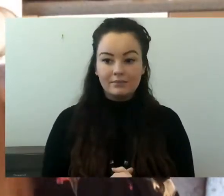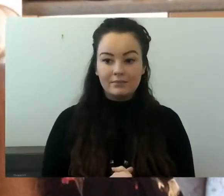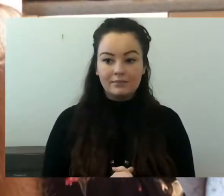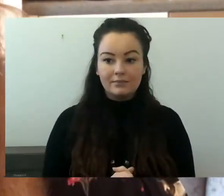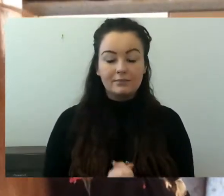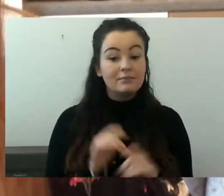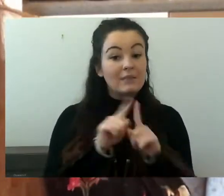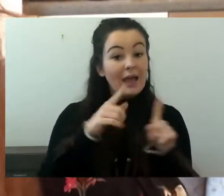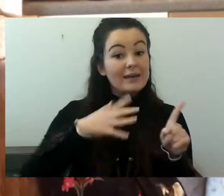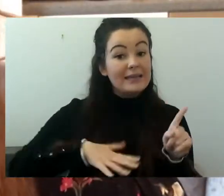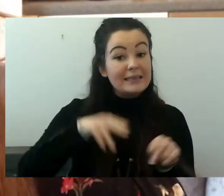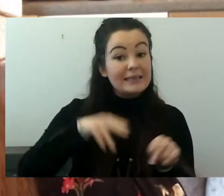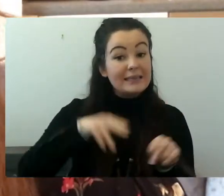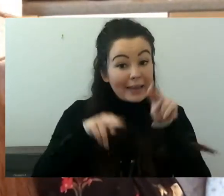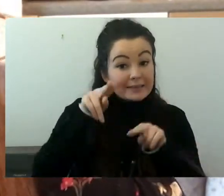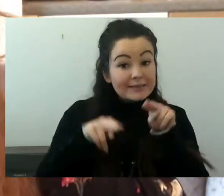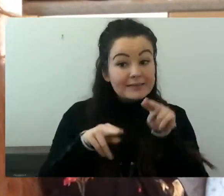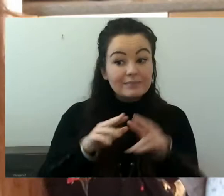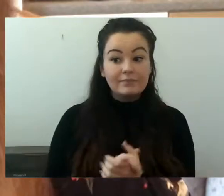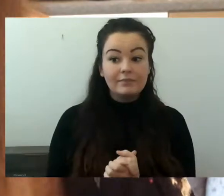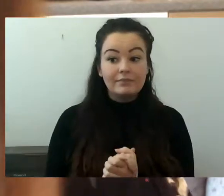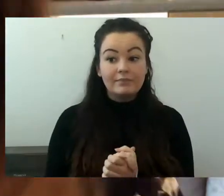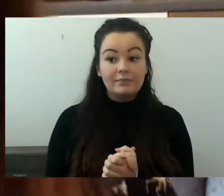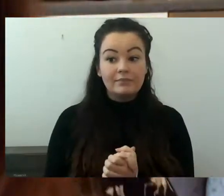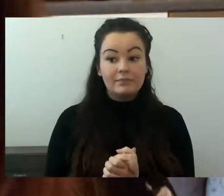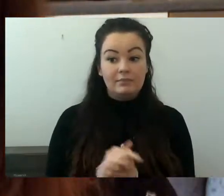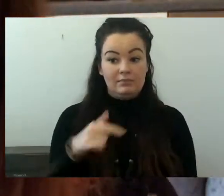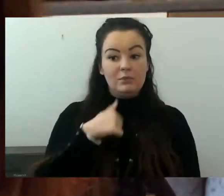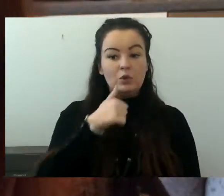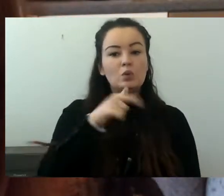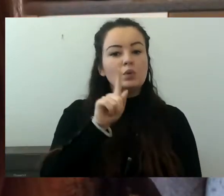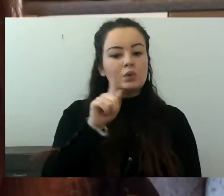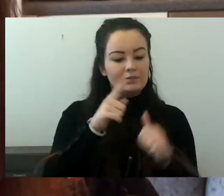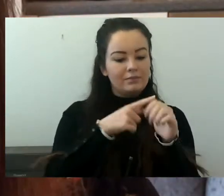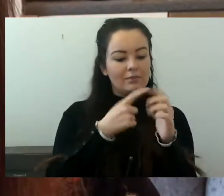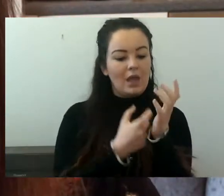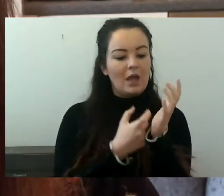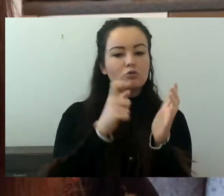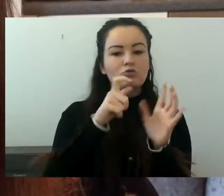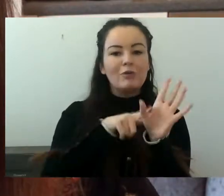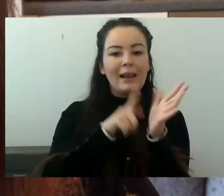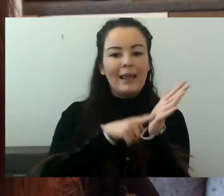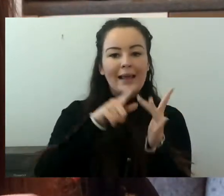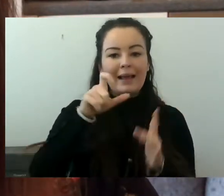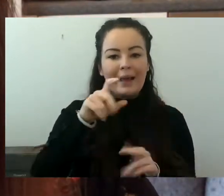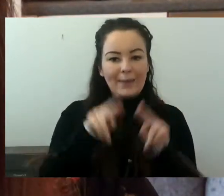and some paints I'm going to use some acrylic paints today so acrylic paint or poster paints